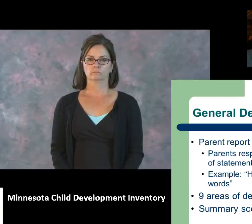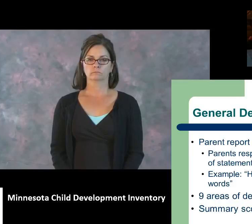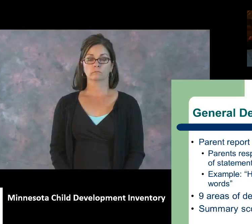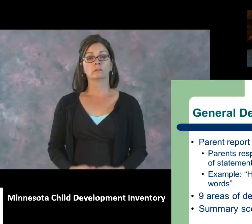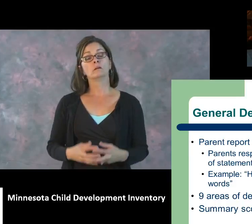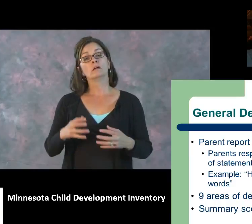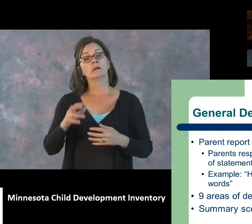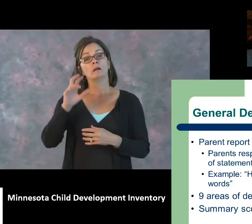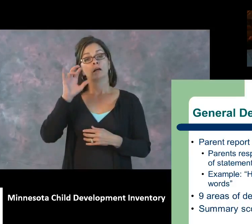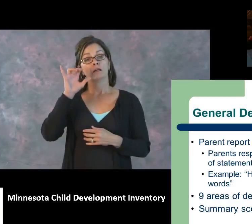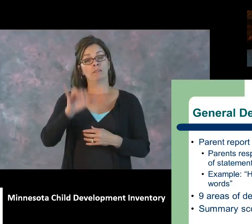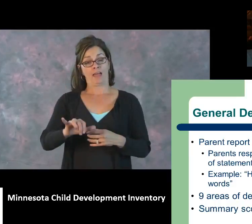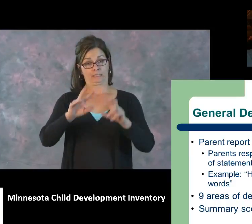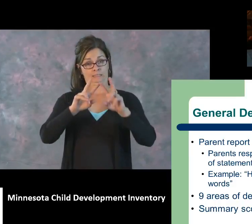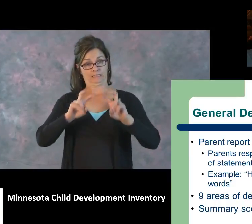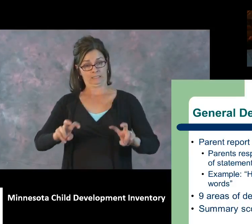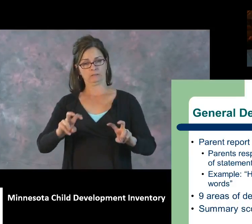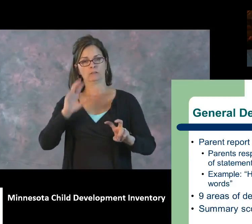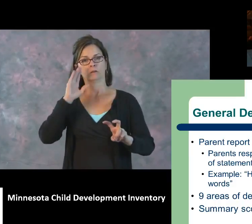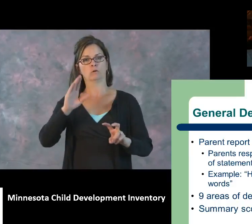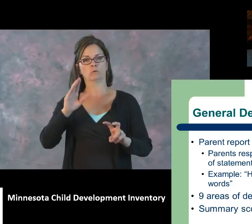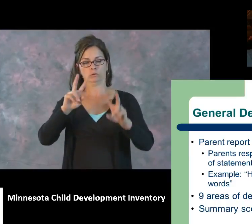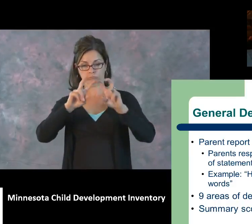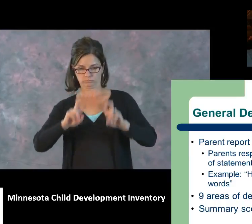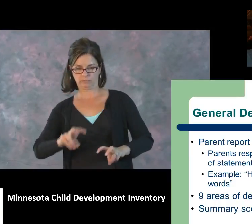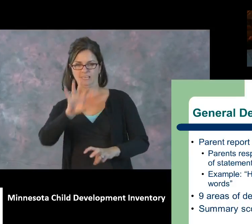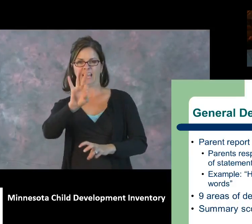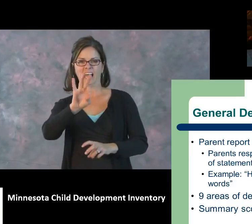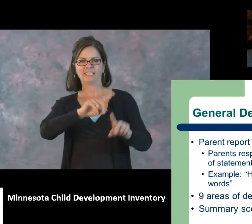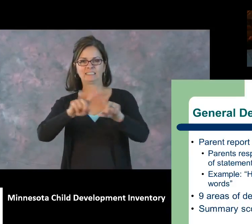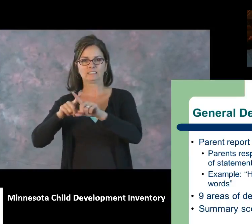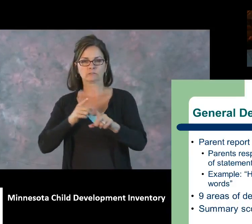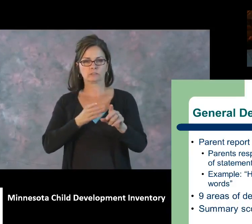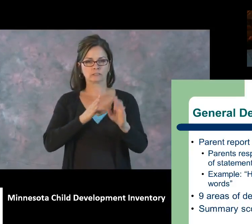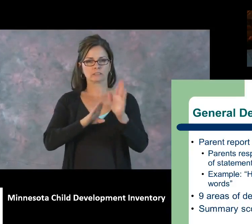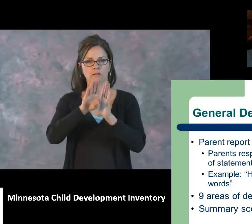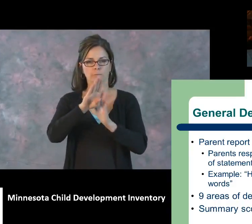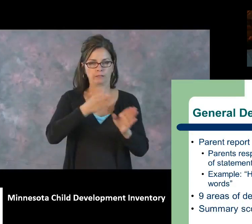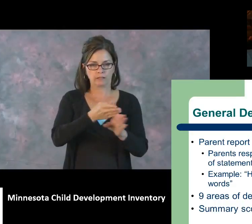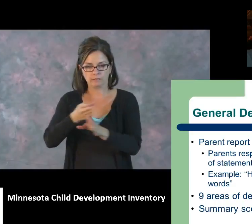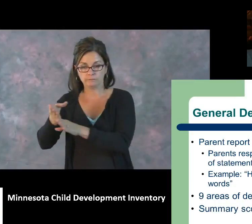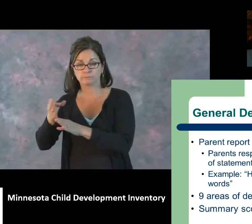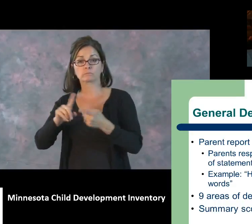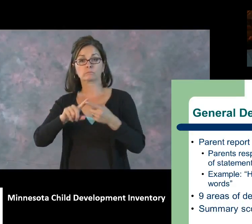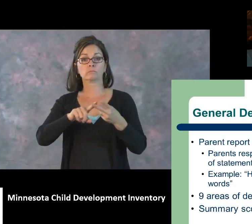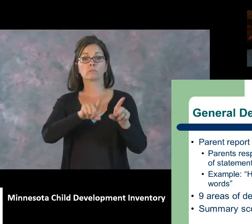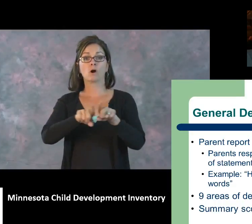This particular assessment will look at nine different developmental areas, and, then also, give you a summary score,